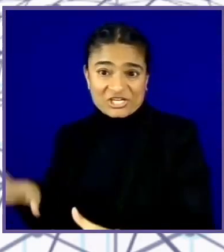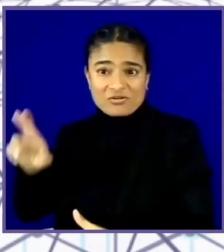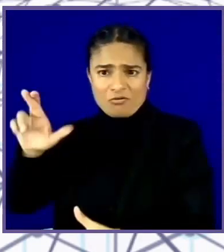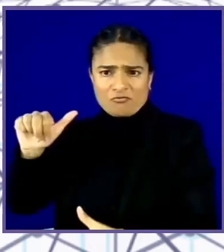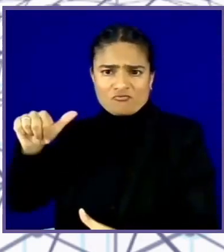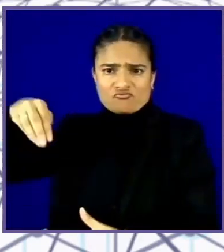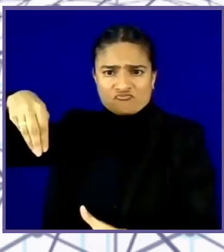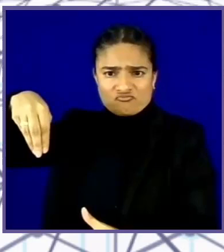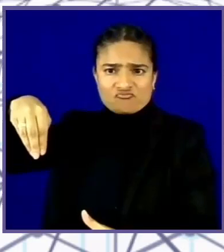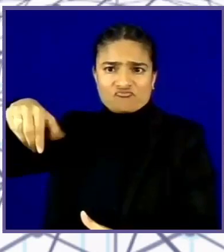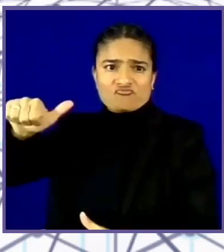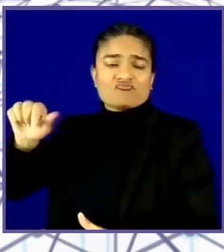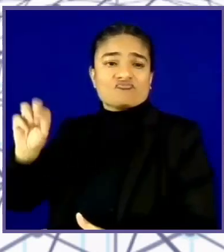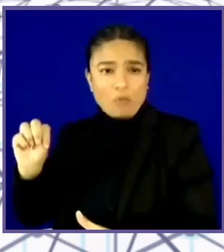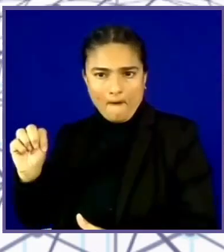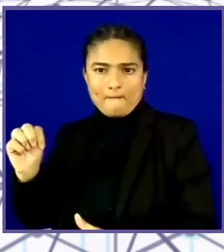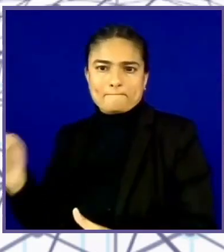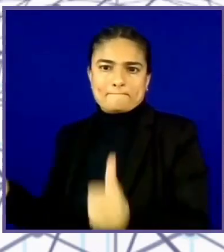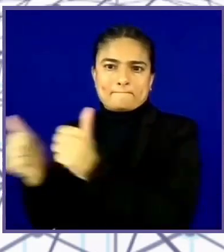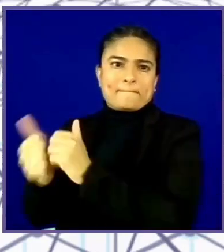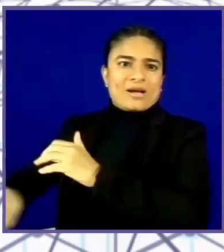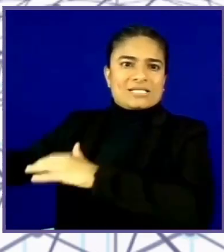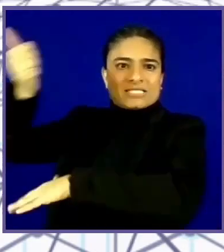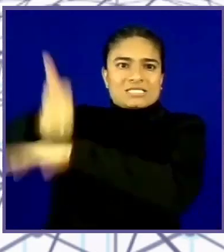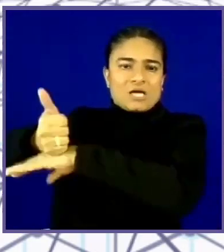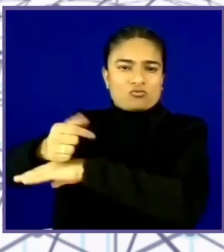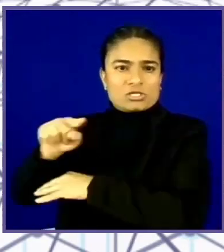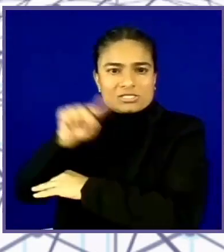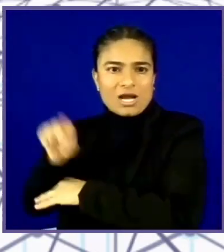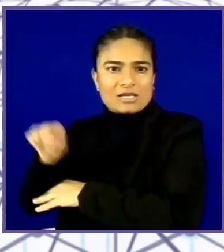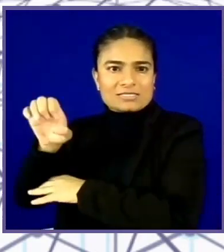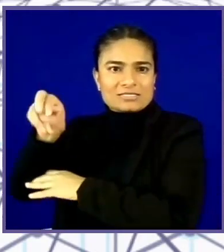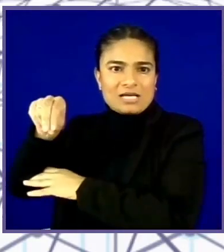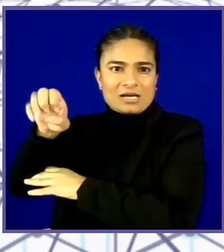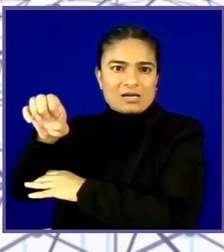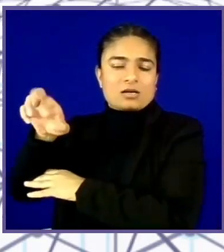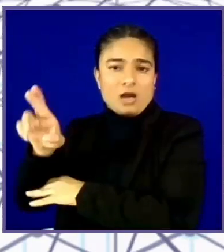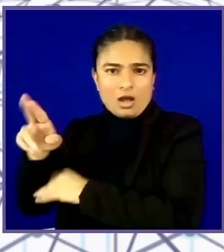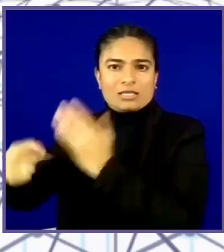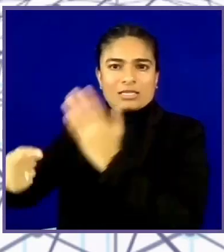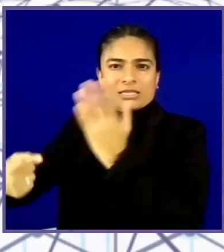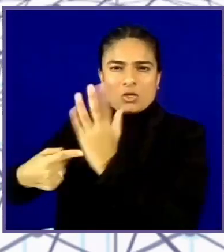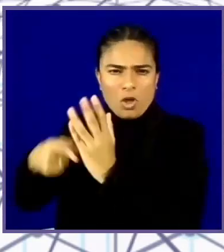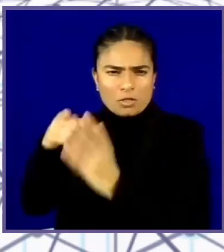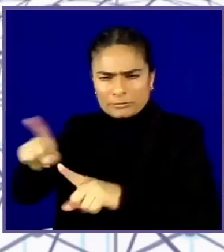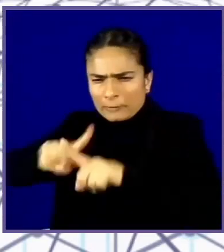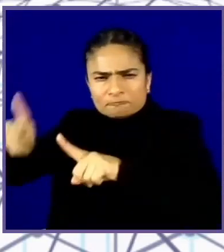We also have Ram as a part time researcher at GDI and just in any way possible really.